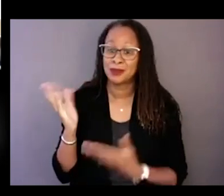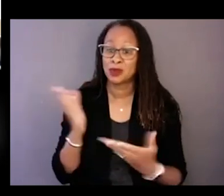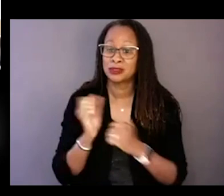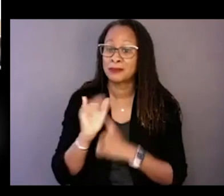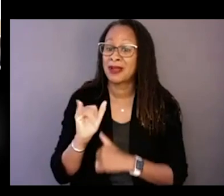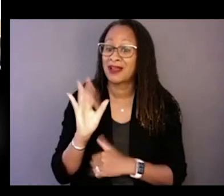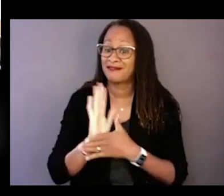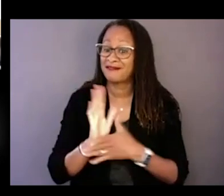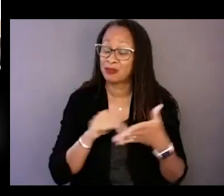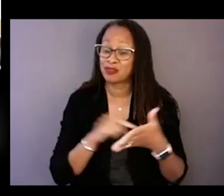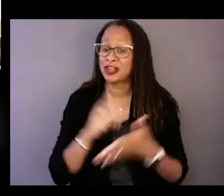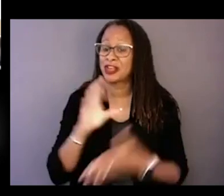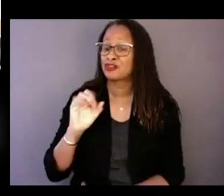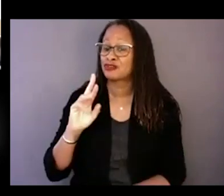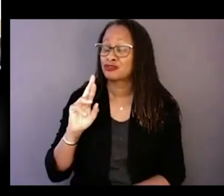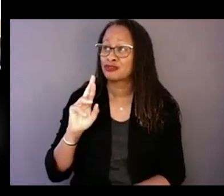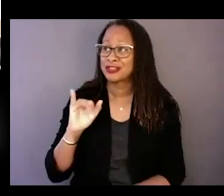Really excited to have you all here today.